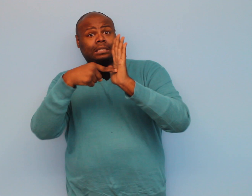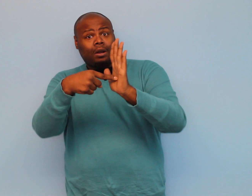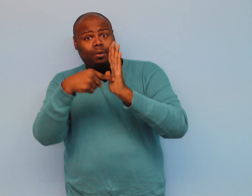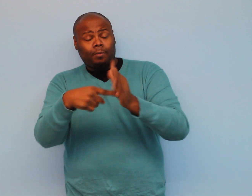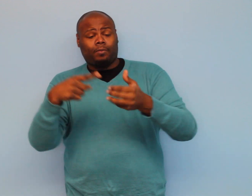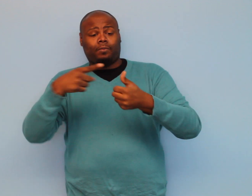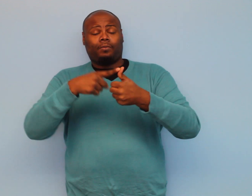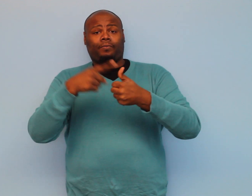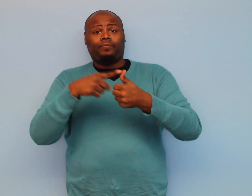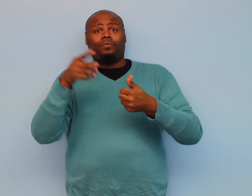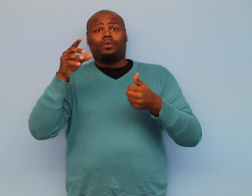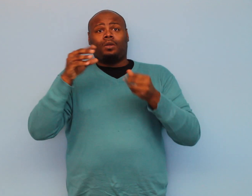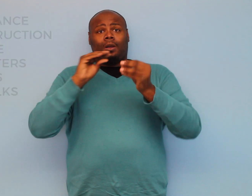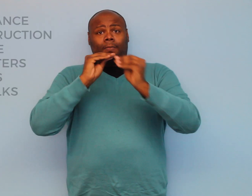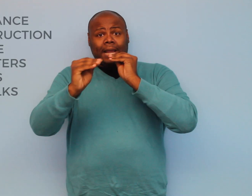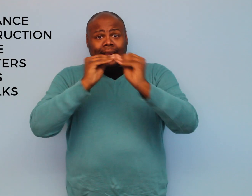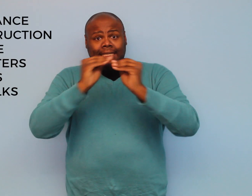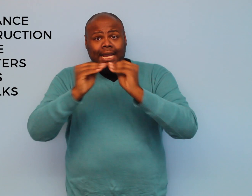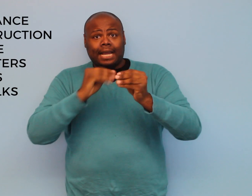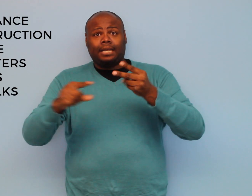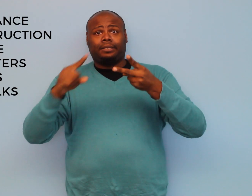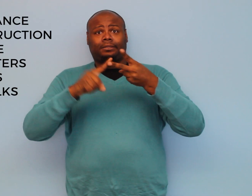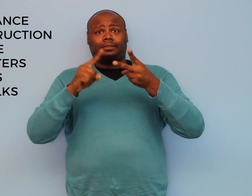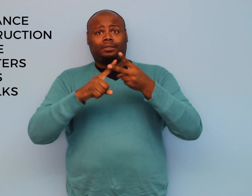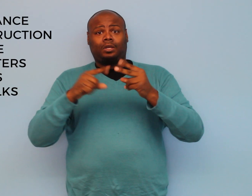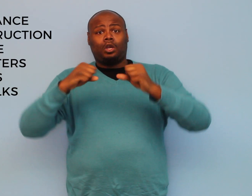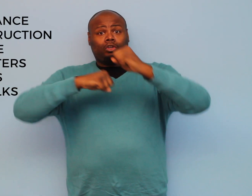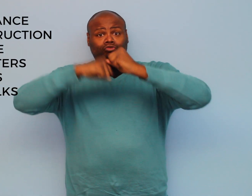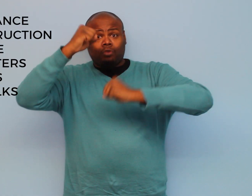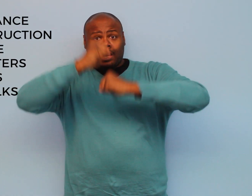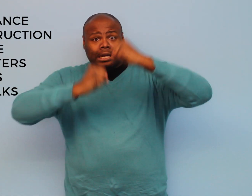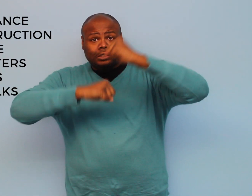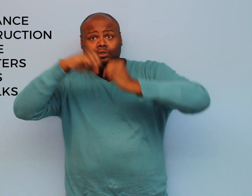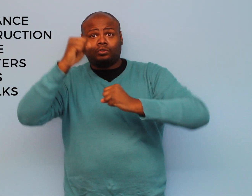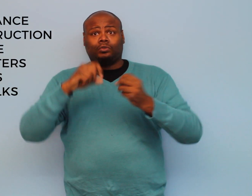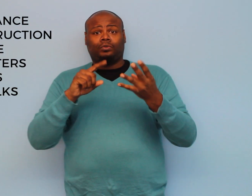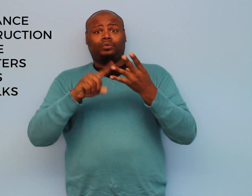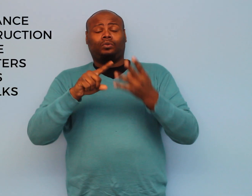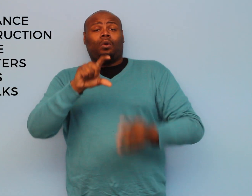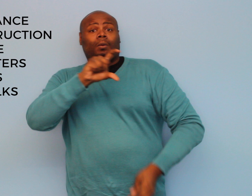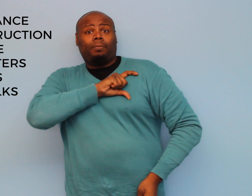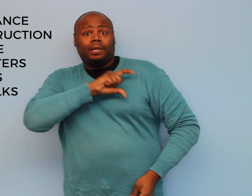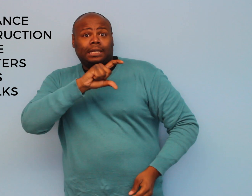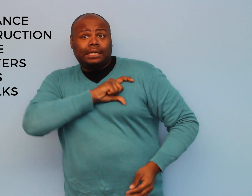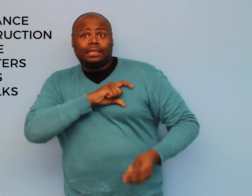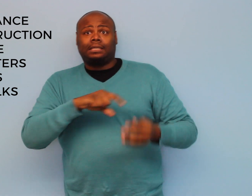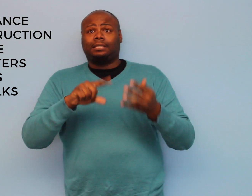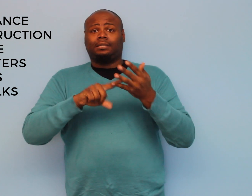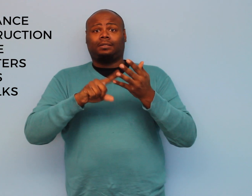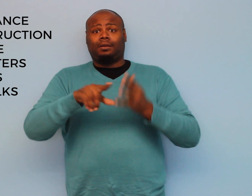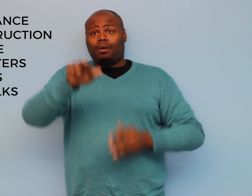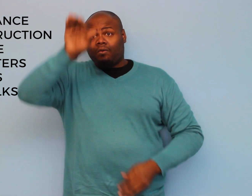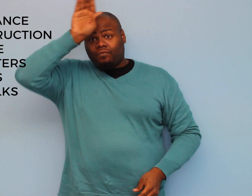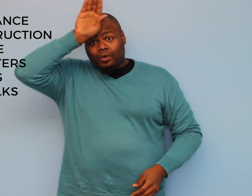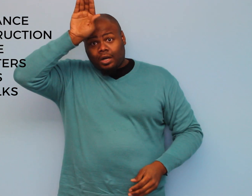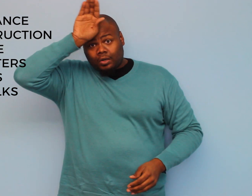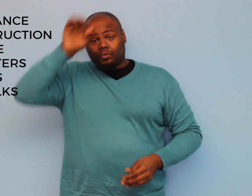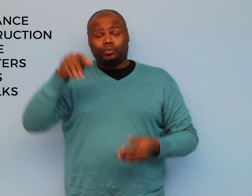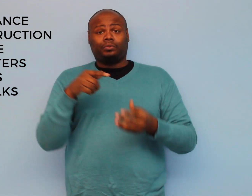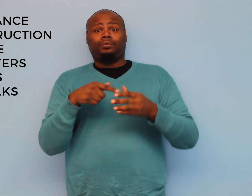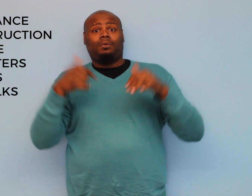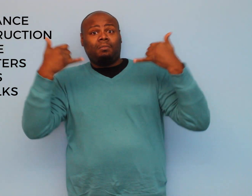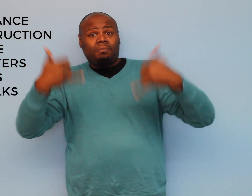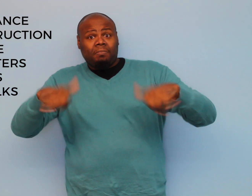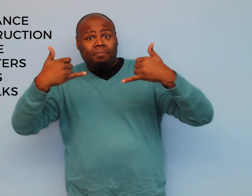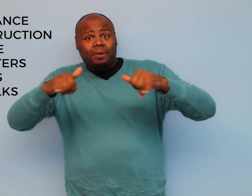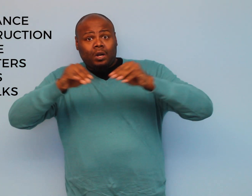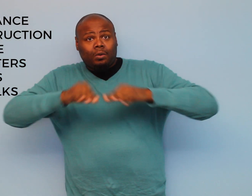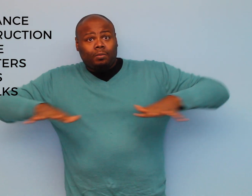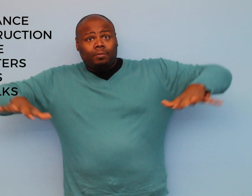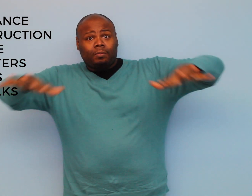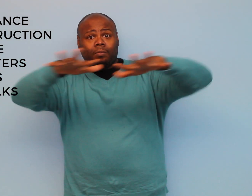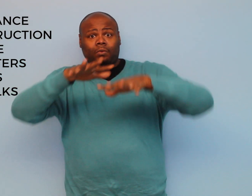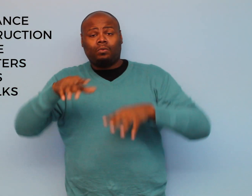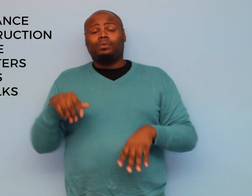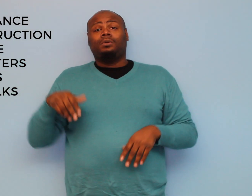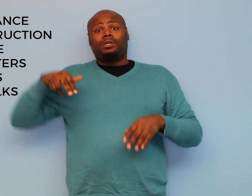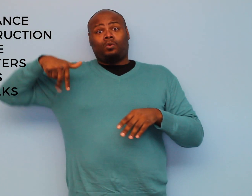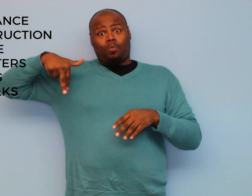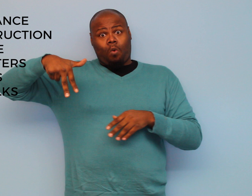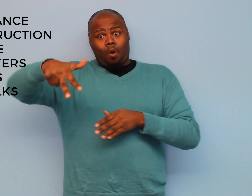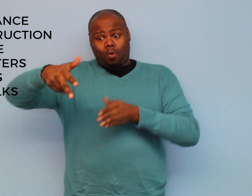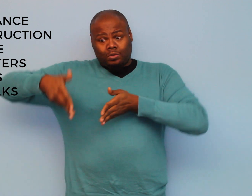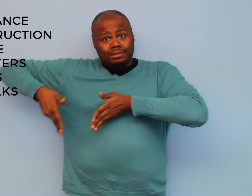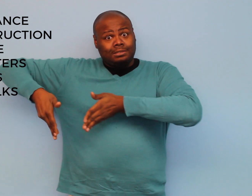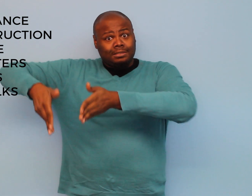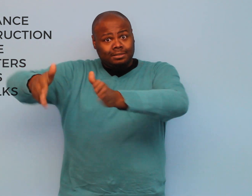Examples include maintenance, road constructions, police, firefighters, parks, and sidewalks.